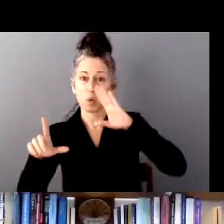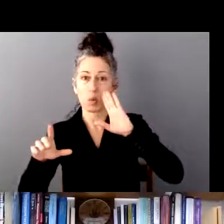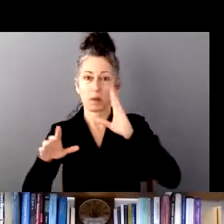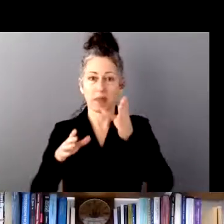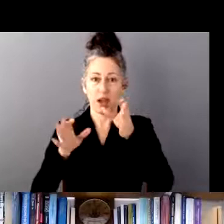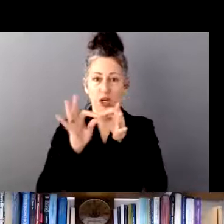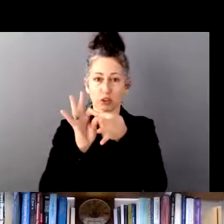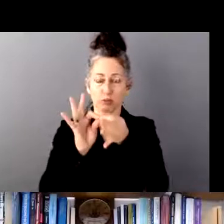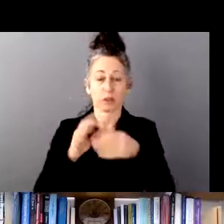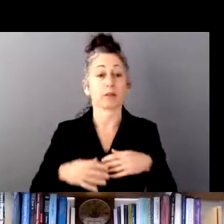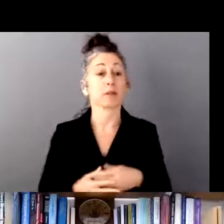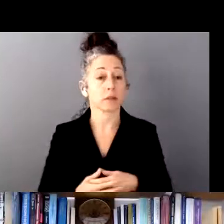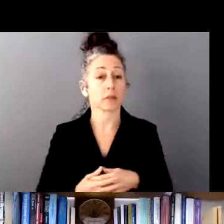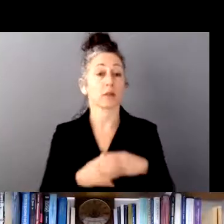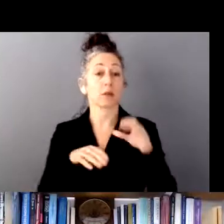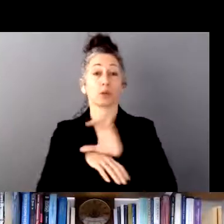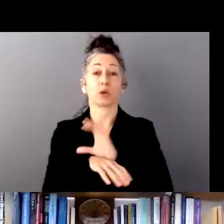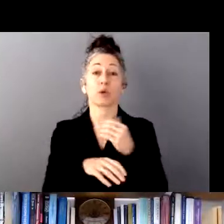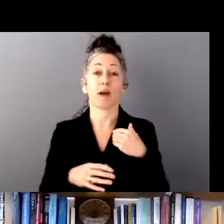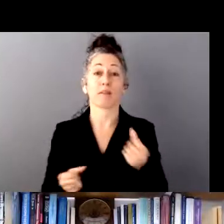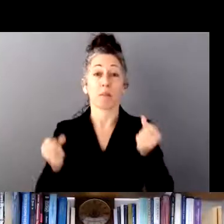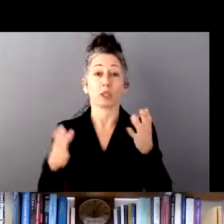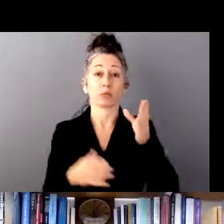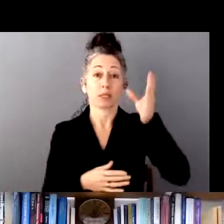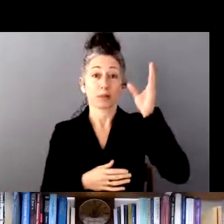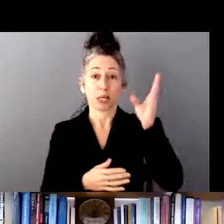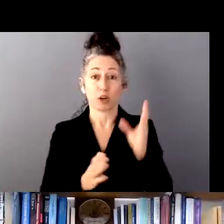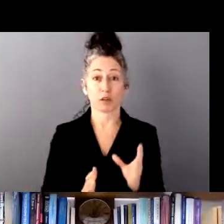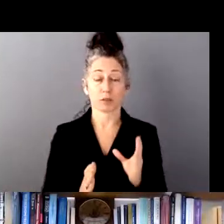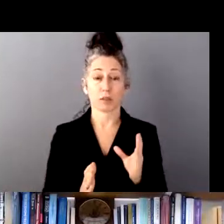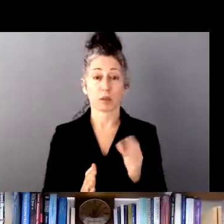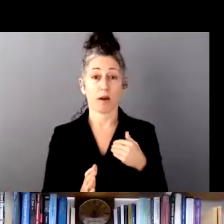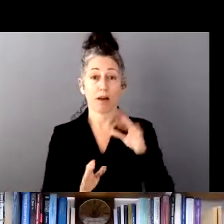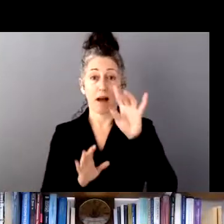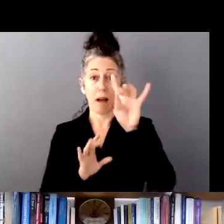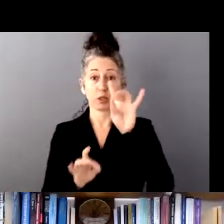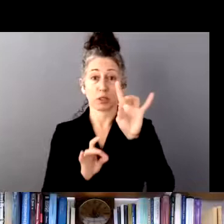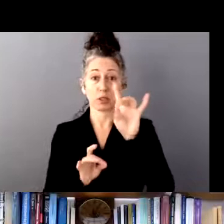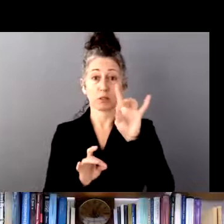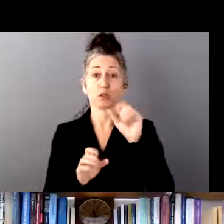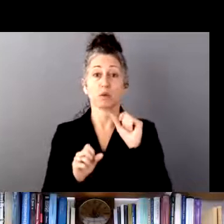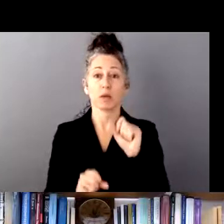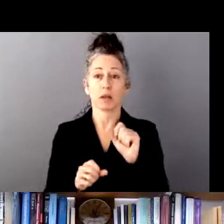So, they'll stay at the top of the screen. On your computer, you can also look at multiple speakers by going to options and viewing the side-by-side or in gallery mode. There are various modes that you can see. Today's webinar is being recorded. We will post it later on the